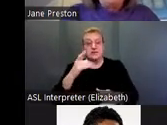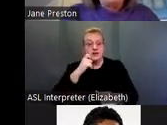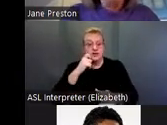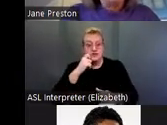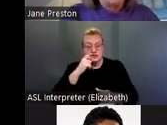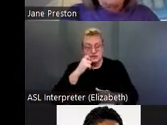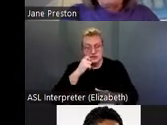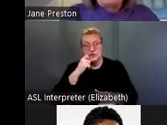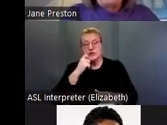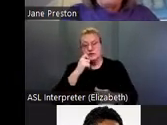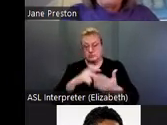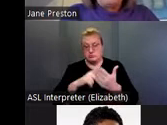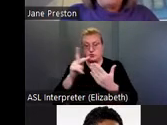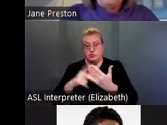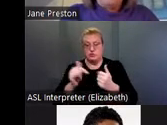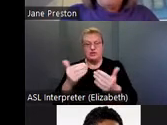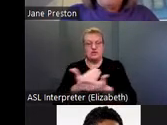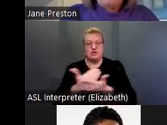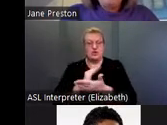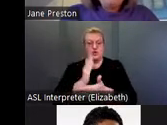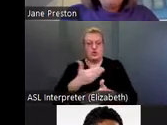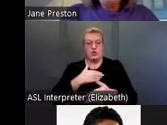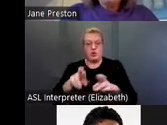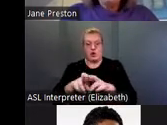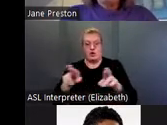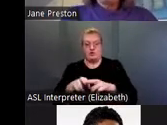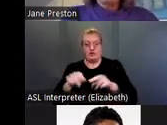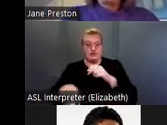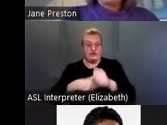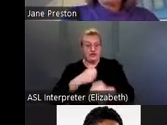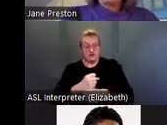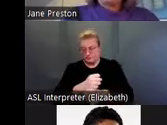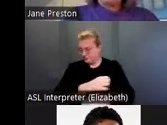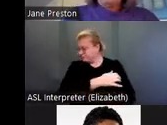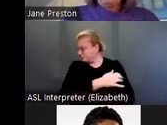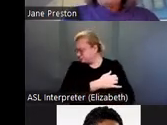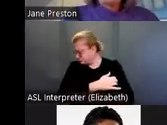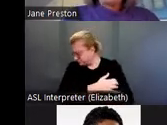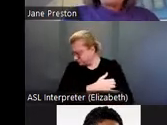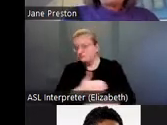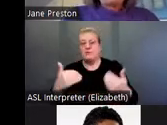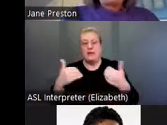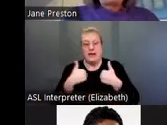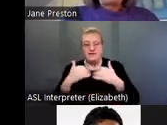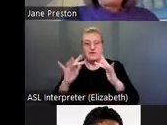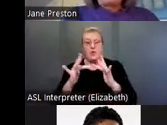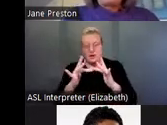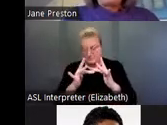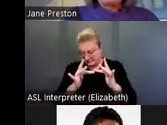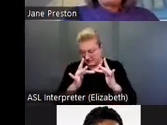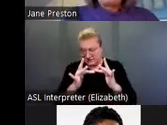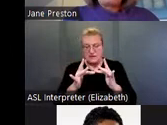which is new to our region this year. So there is a website that has a map that shows all of this